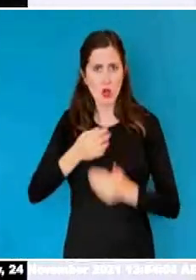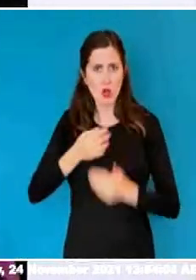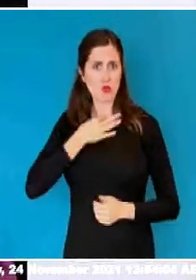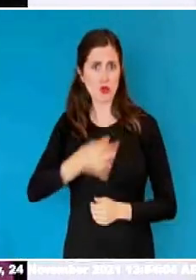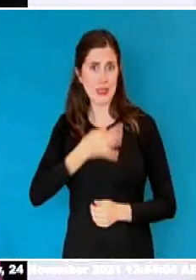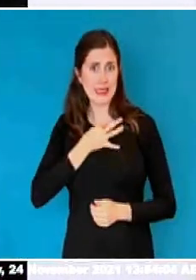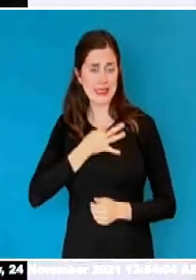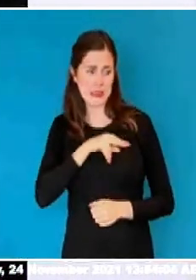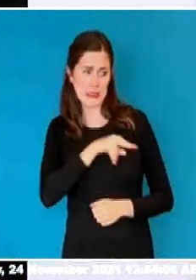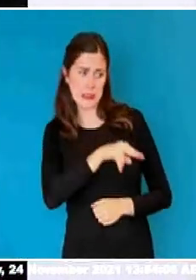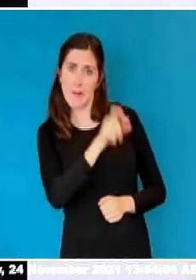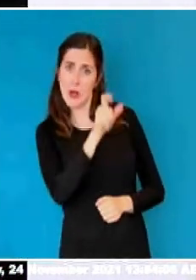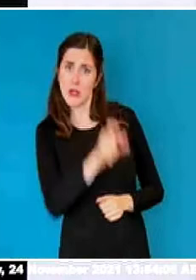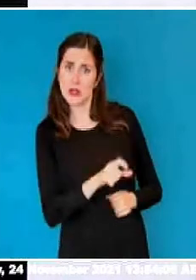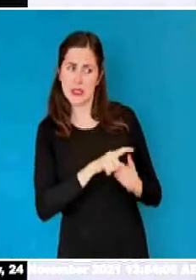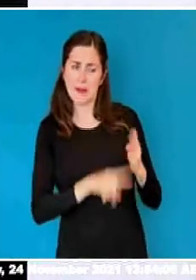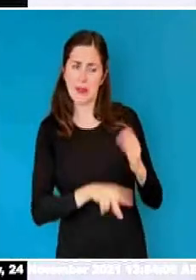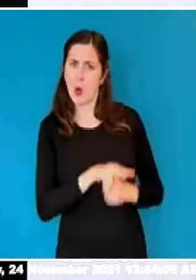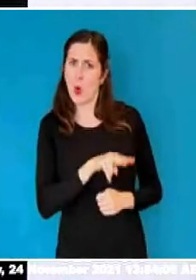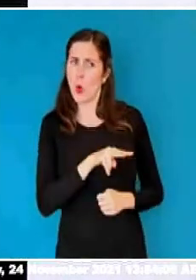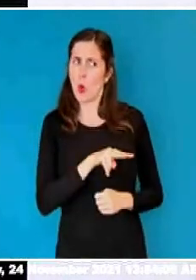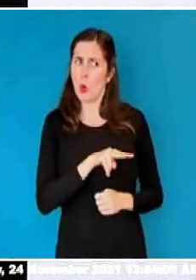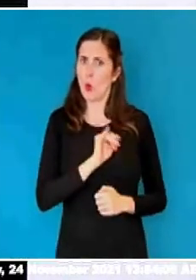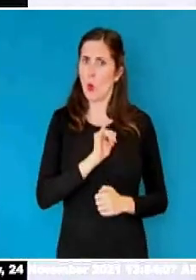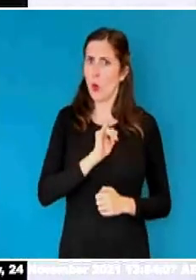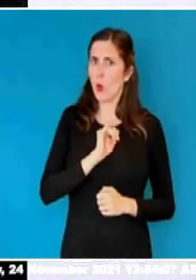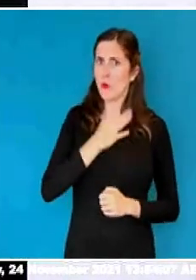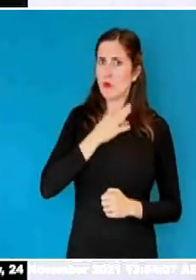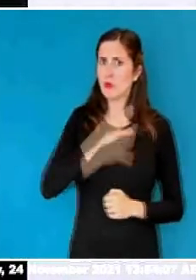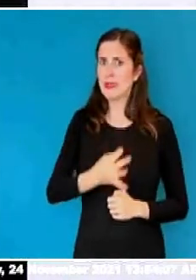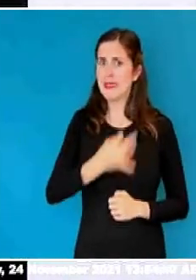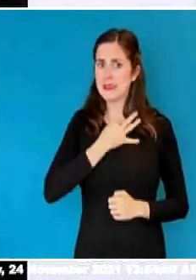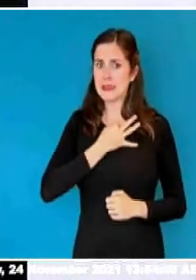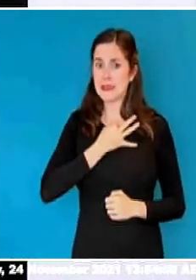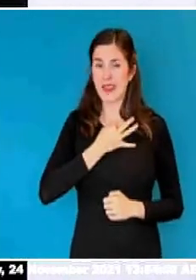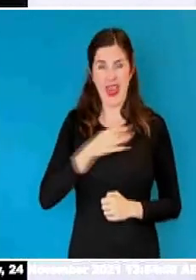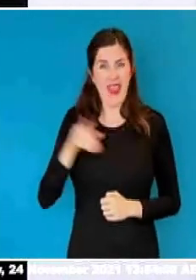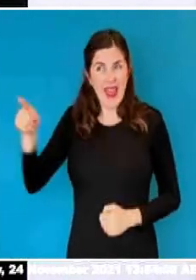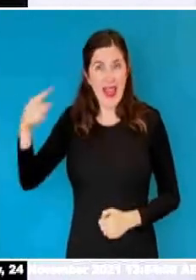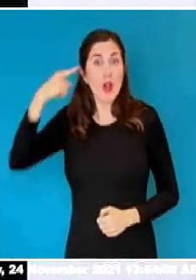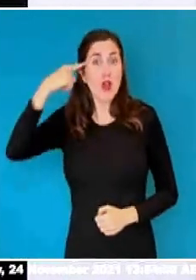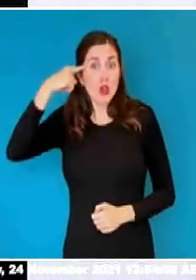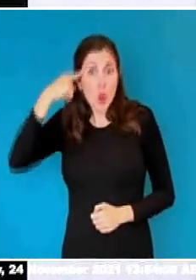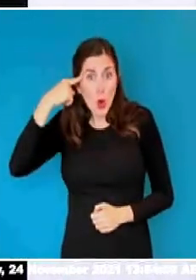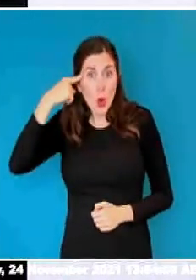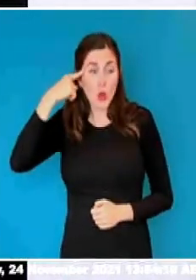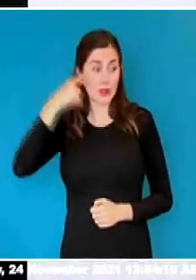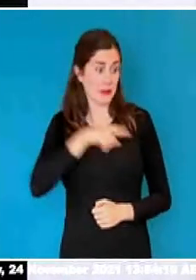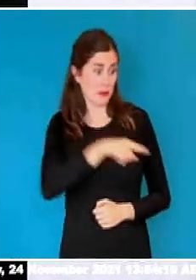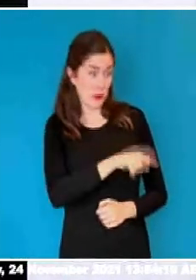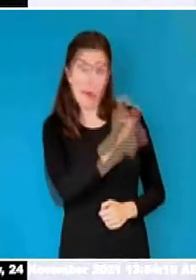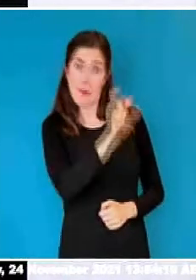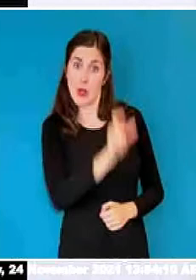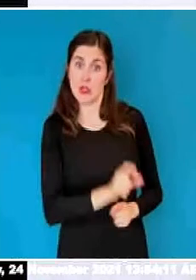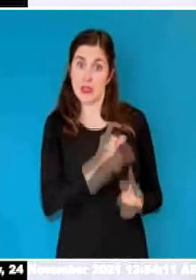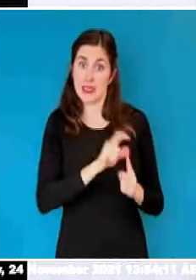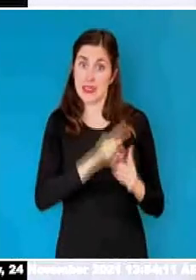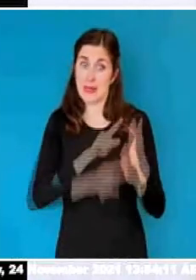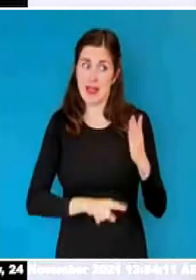disability, and a presumption that people with disability include the associated risks